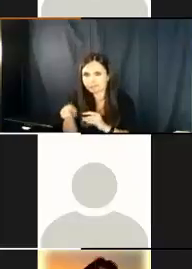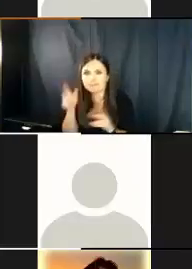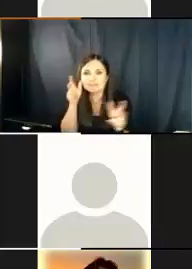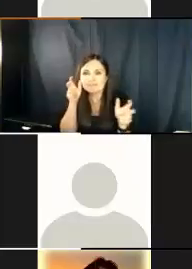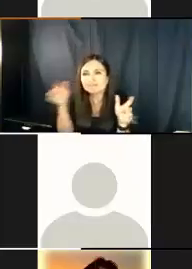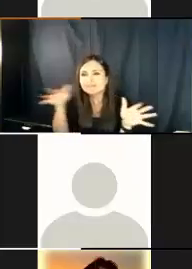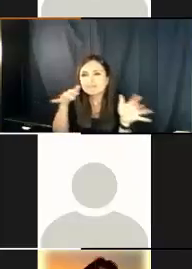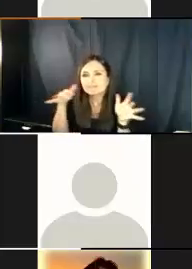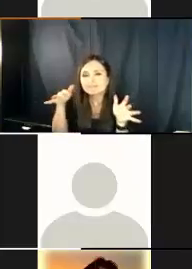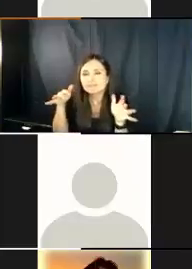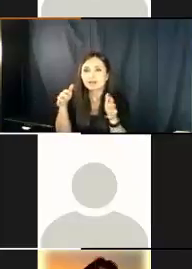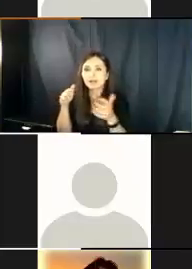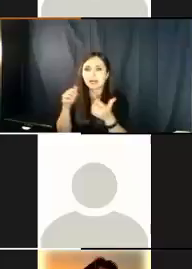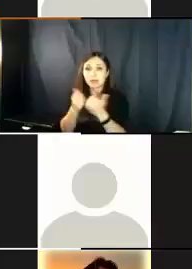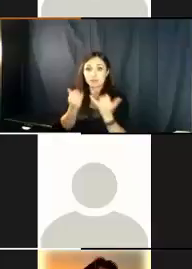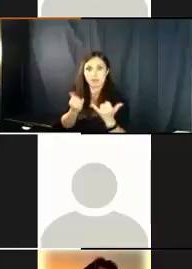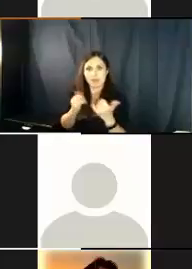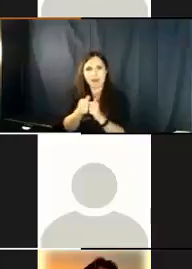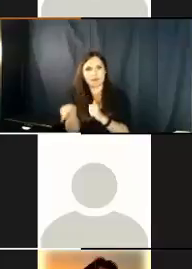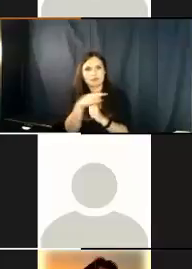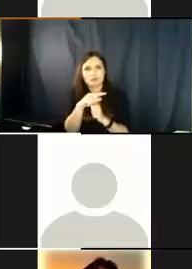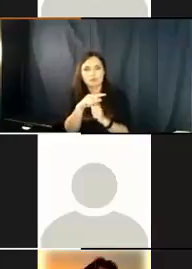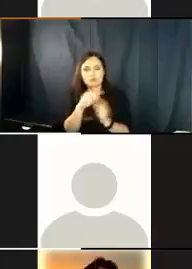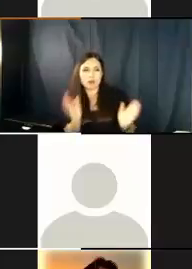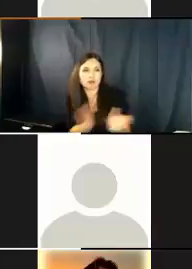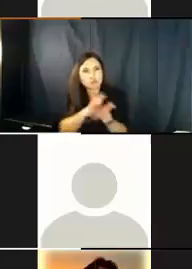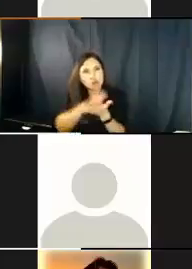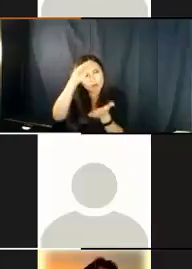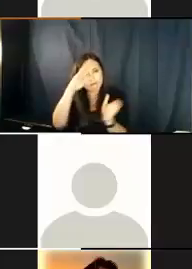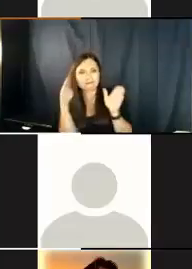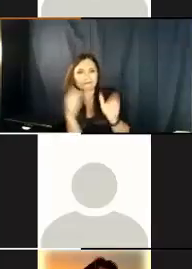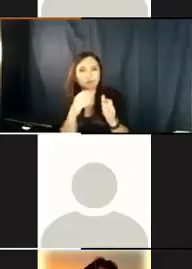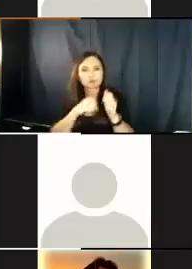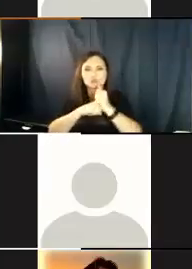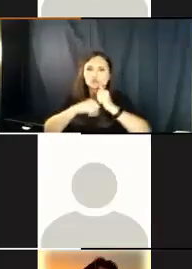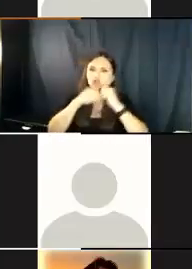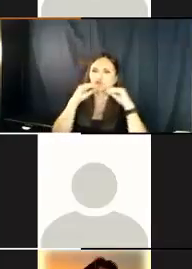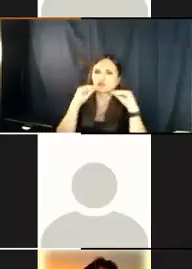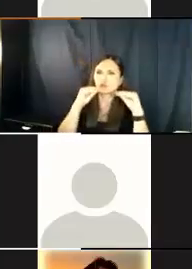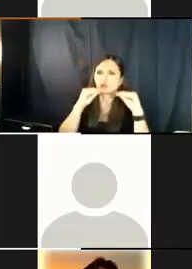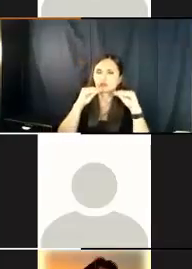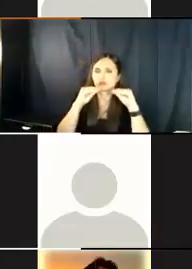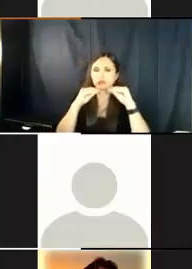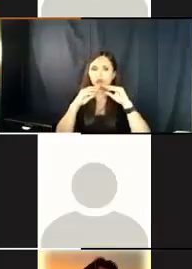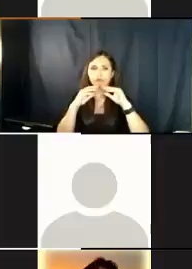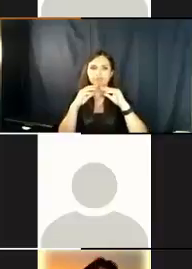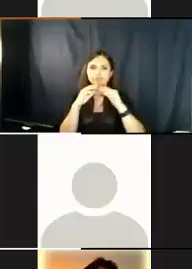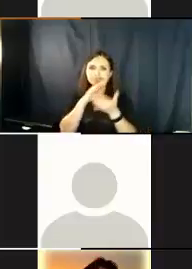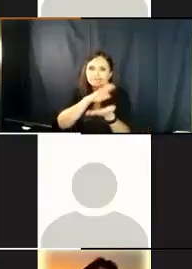How do you already encourage learner focused instructional design on your campus? So thinking about the LMS system that you use.